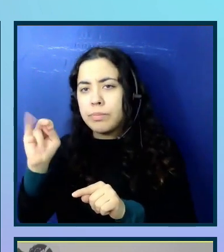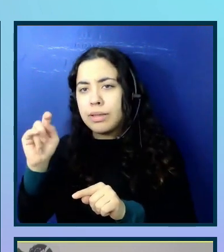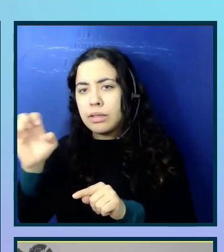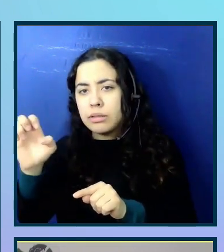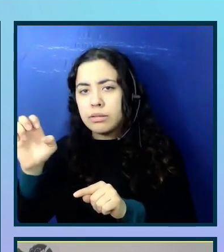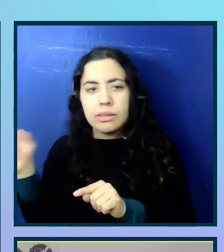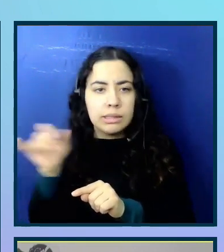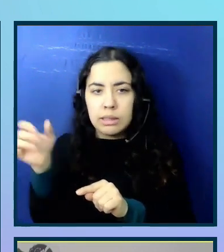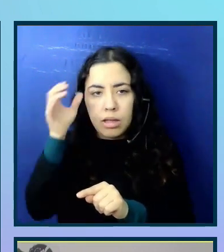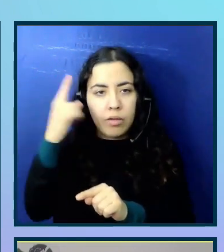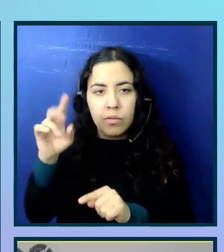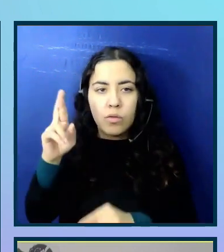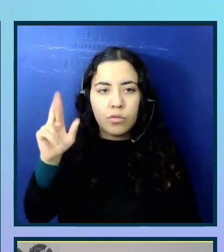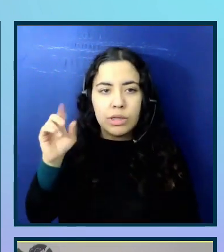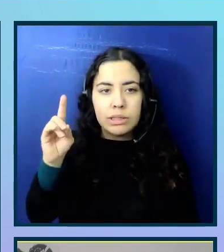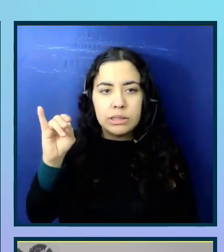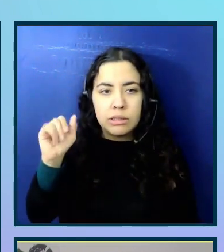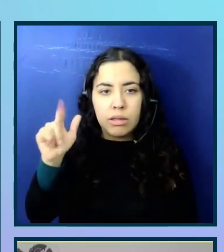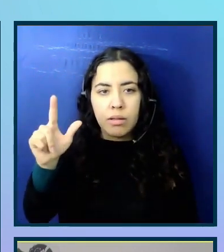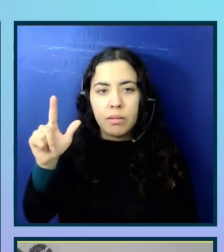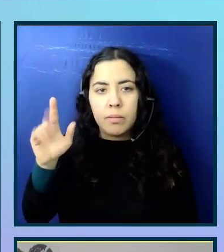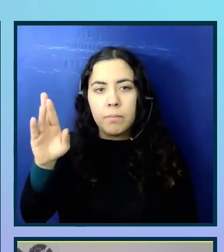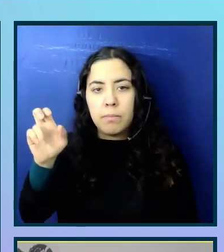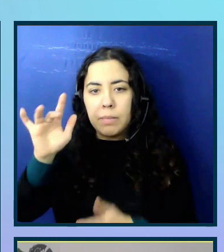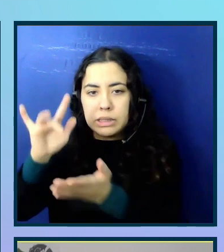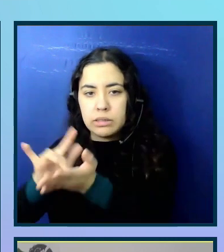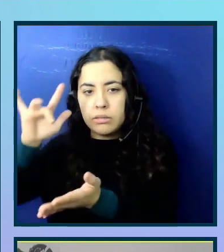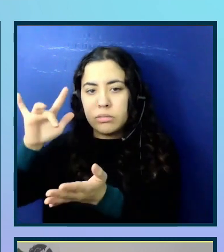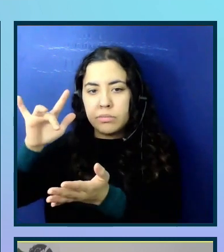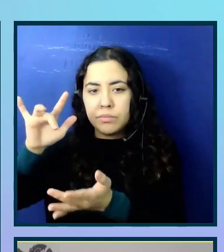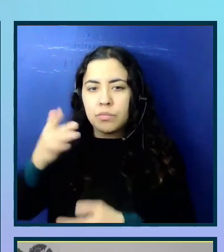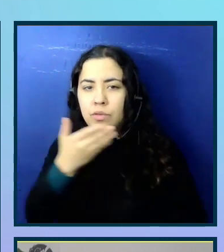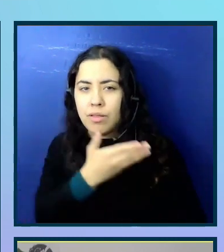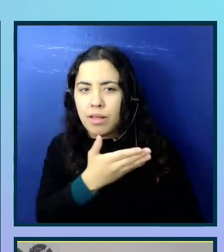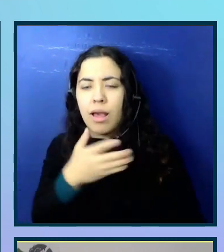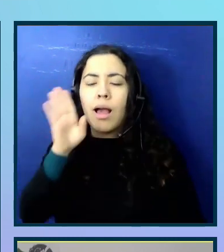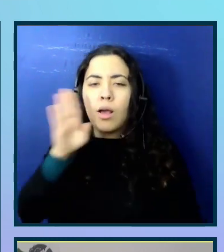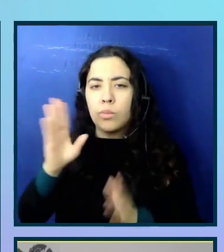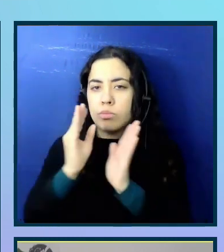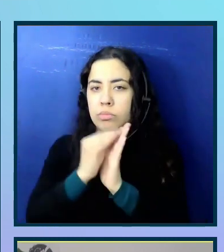except you can have indeterminate for those. So this is this kind of thing I'm going to document at component level.